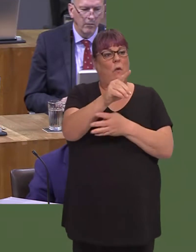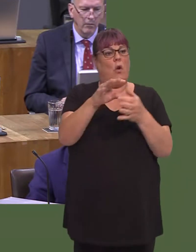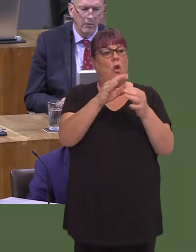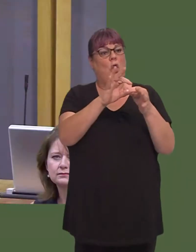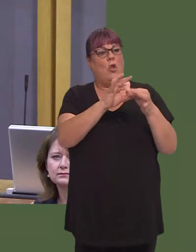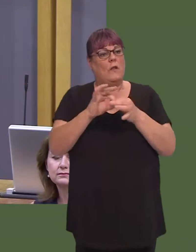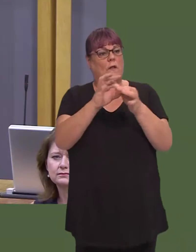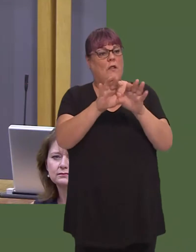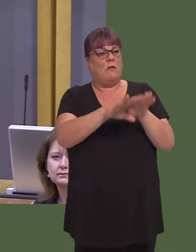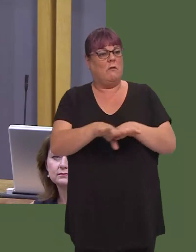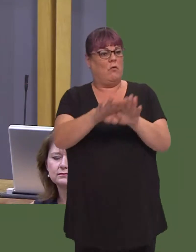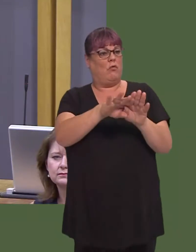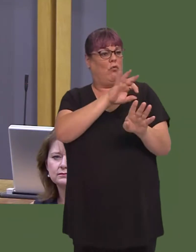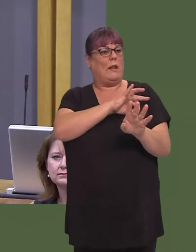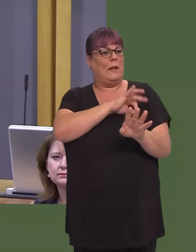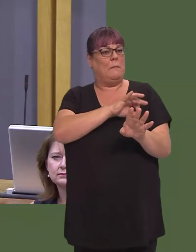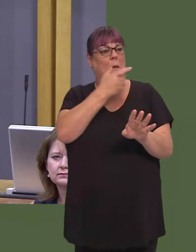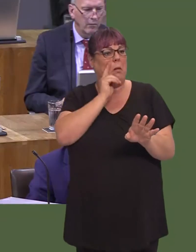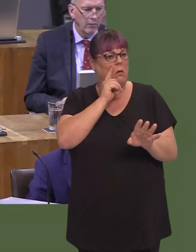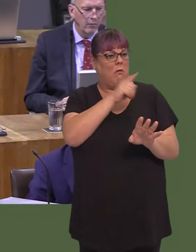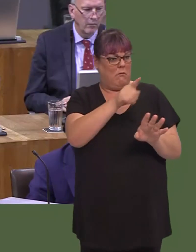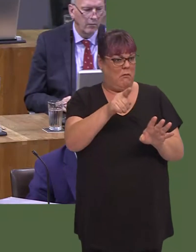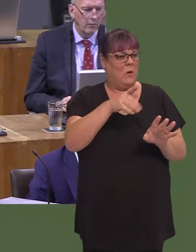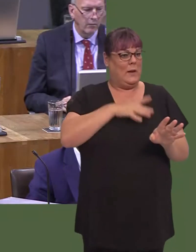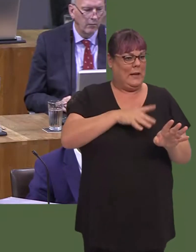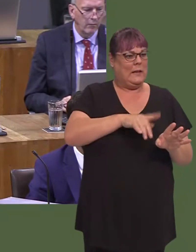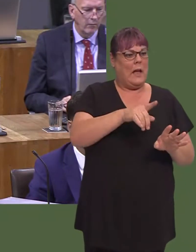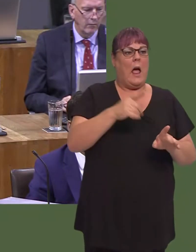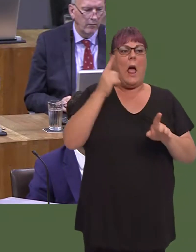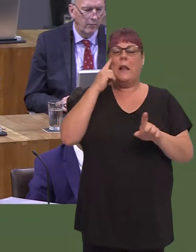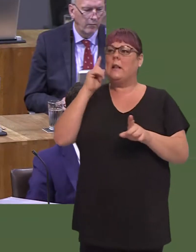students come to Wales because of the quality of the university education that's available